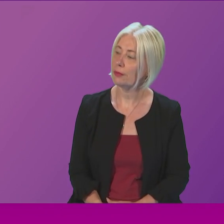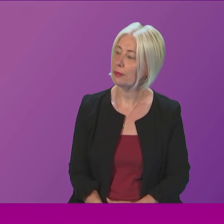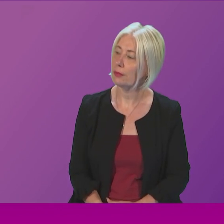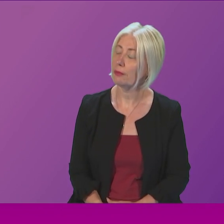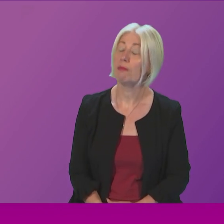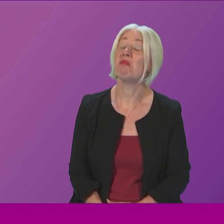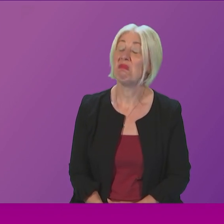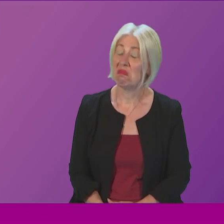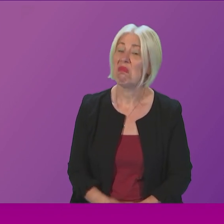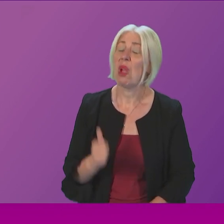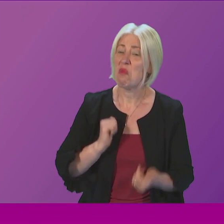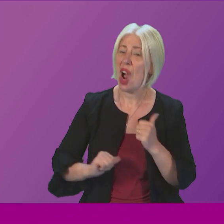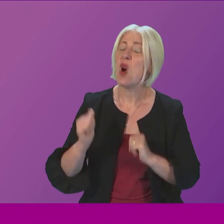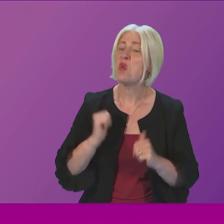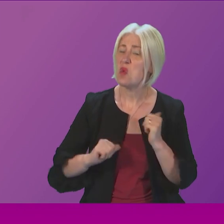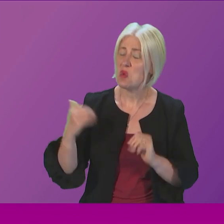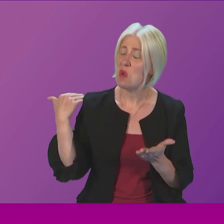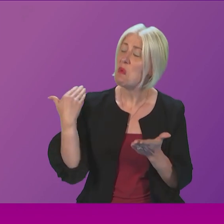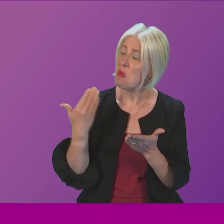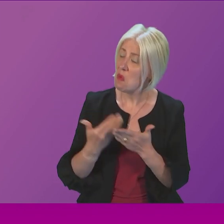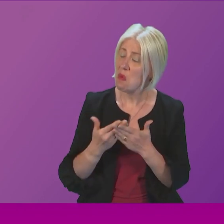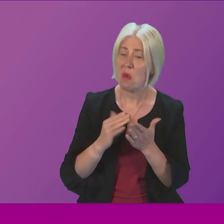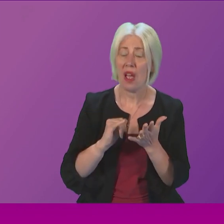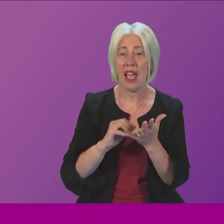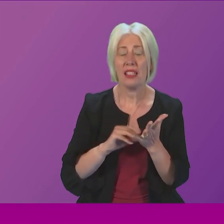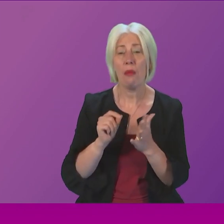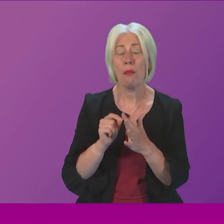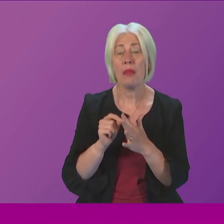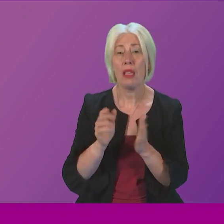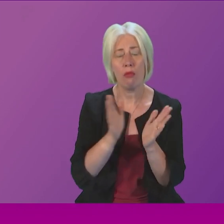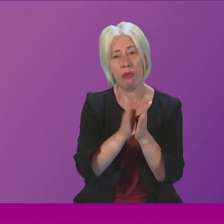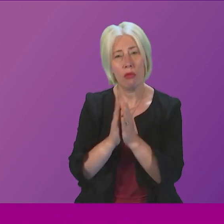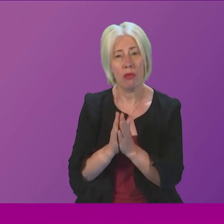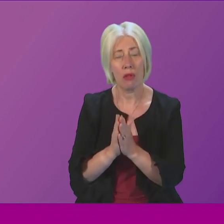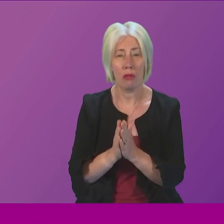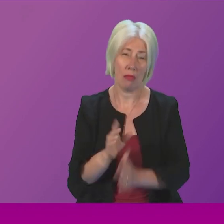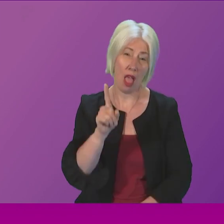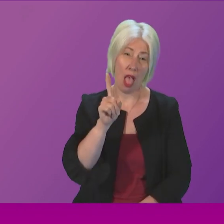The “proud track record” that SNP politicians applaud has seen only 11 miles of the A9 being